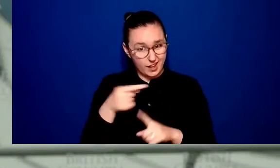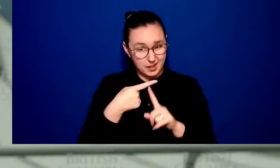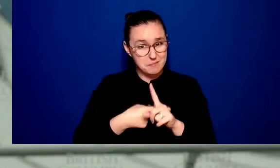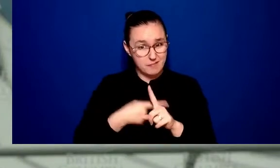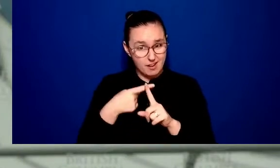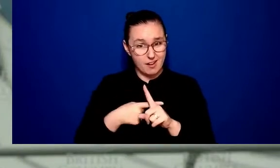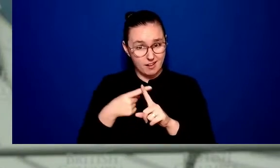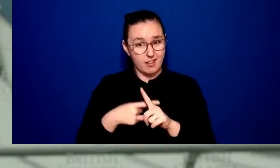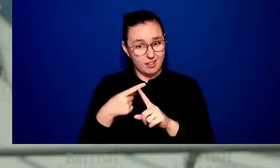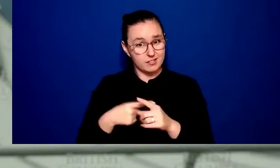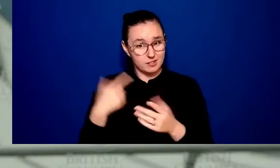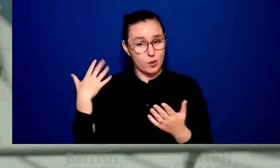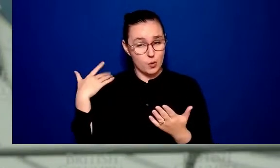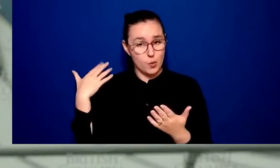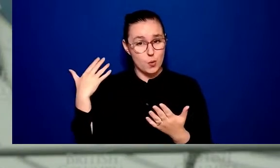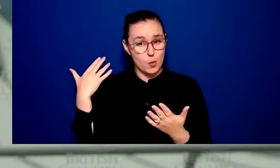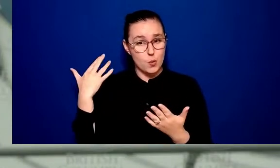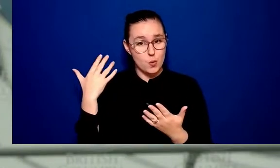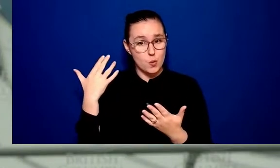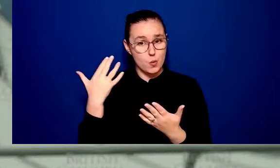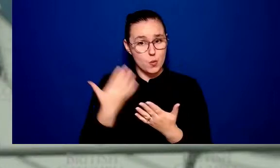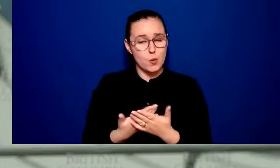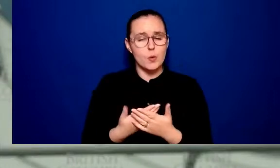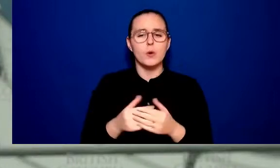through this by being kind to each other. Being calm and